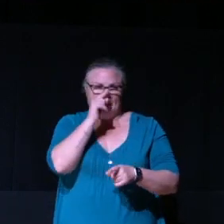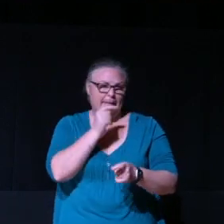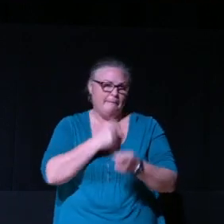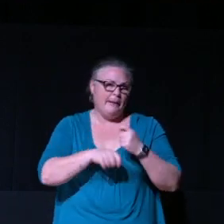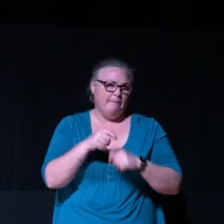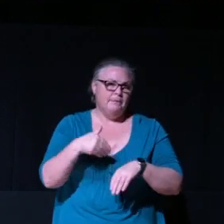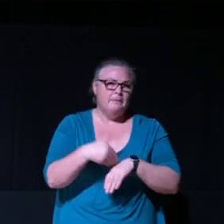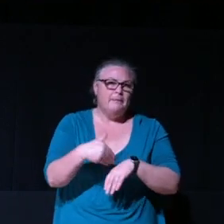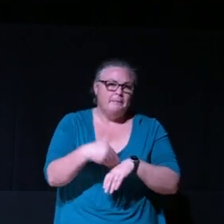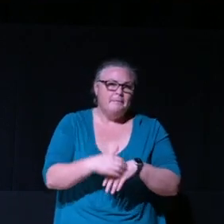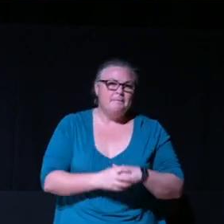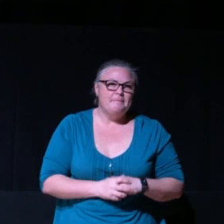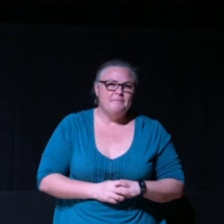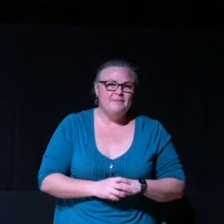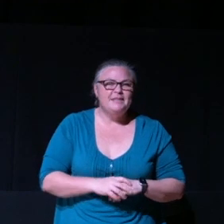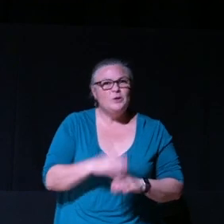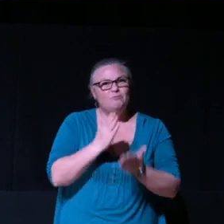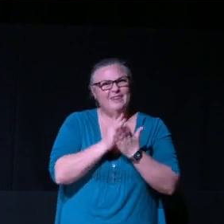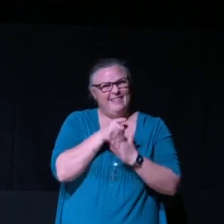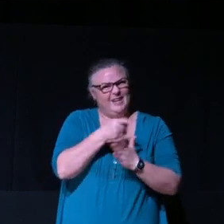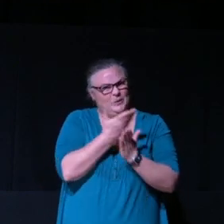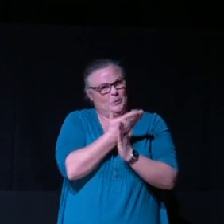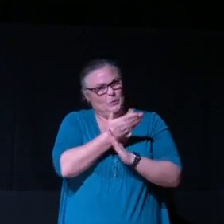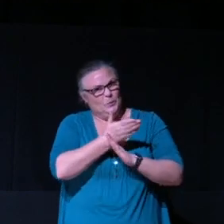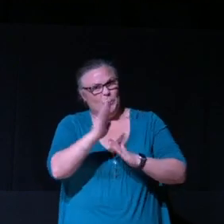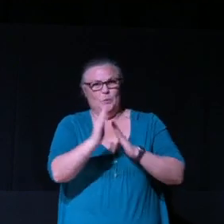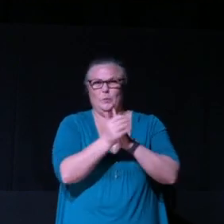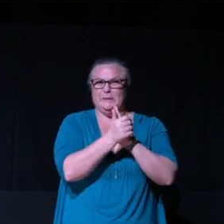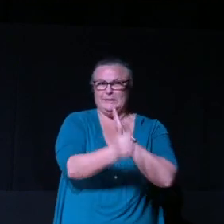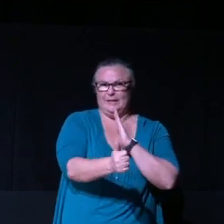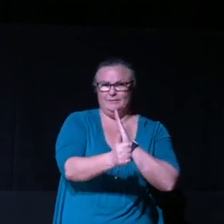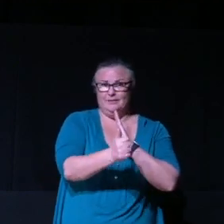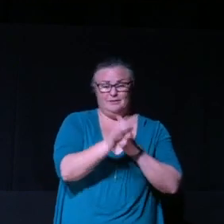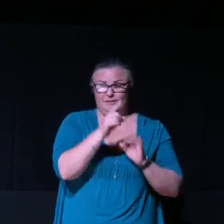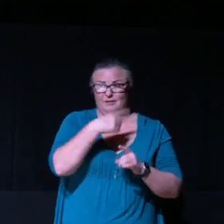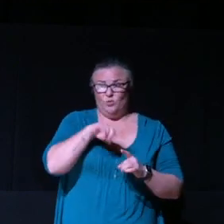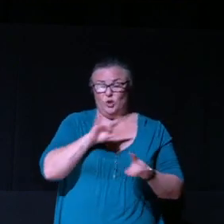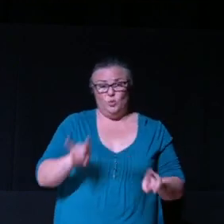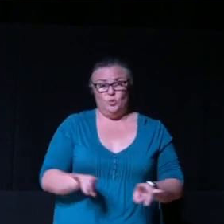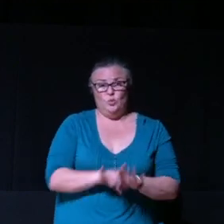learning a whole new set of skills of like we're not used to being confronted consistently on